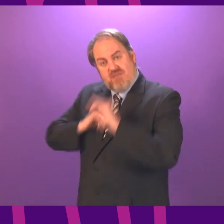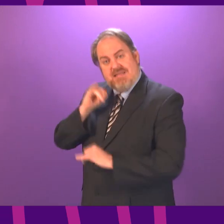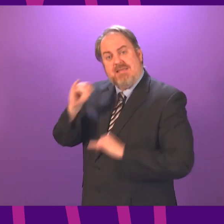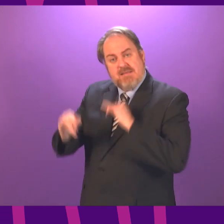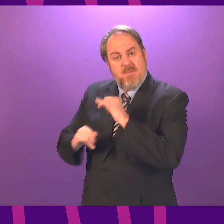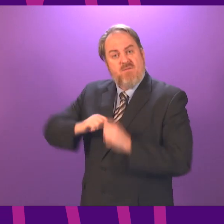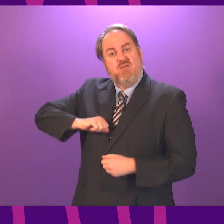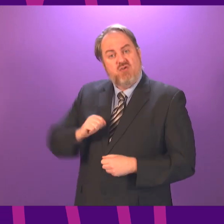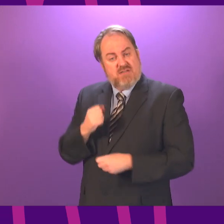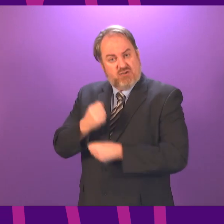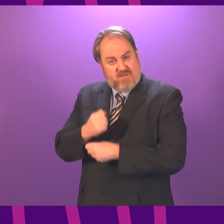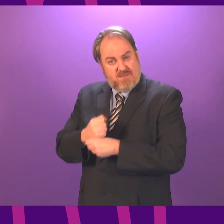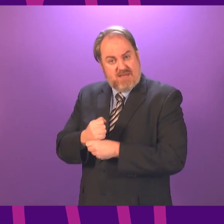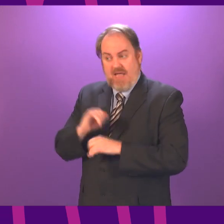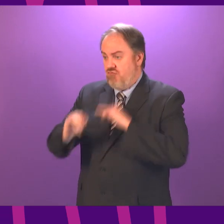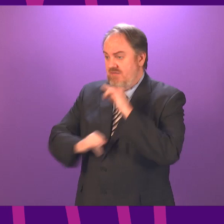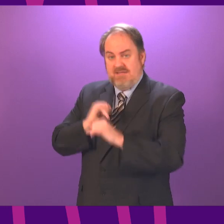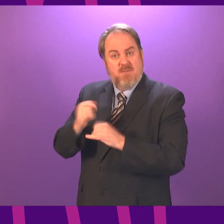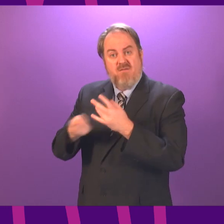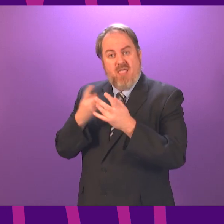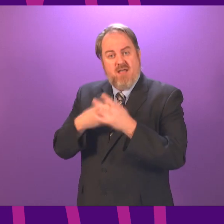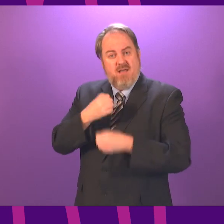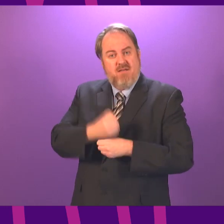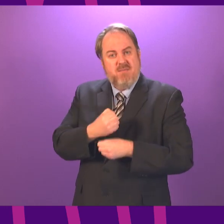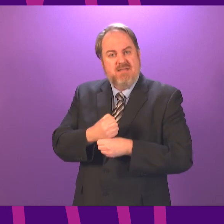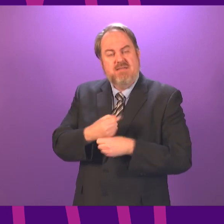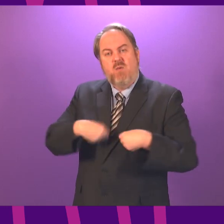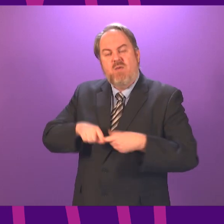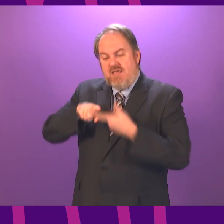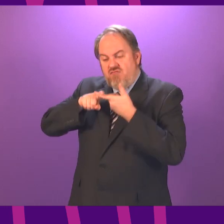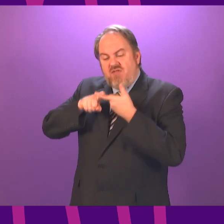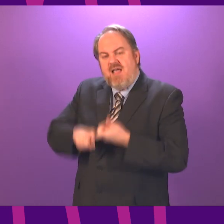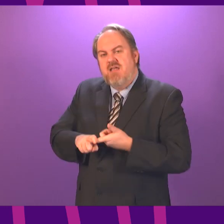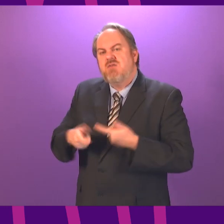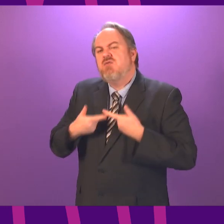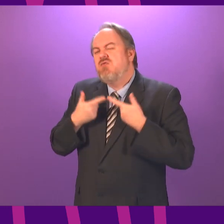of Governments across the western world, is that in the early stages of the pandemic we